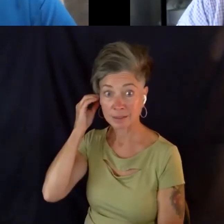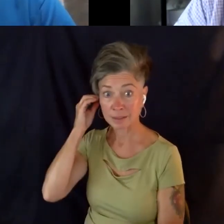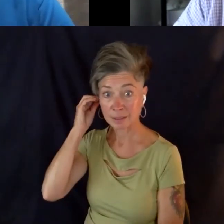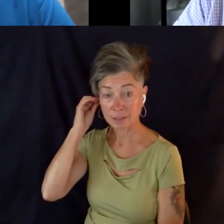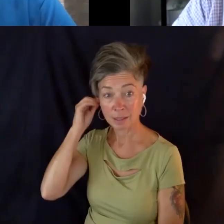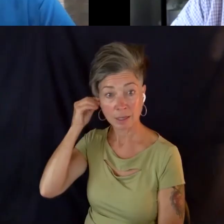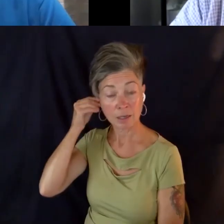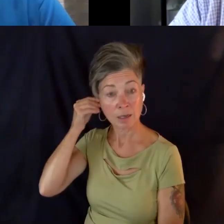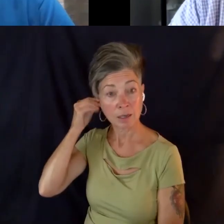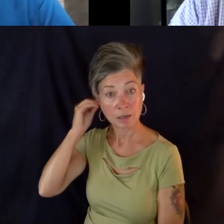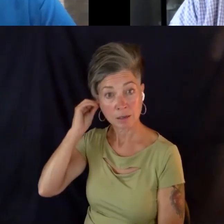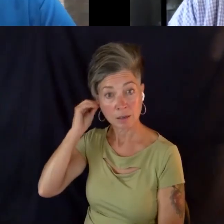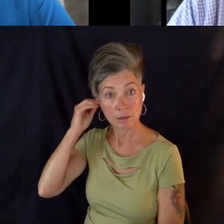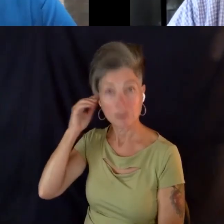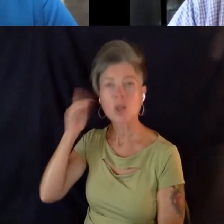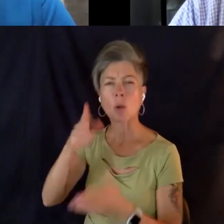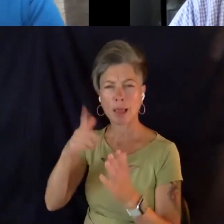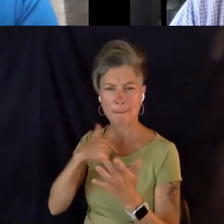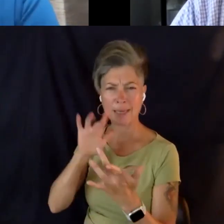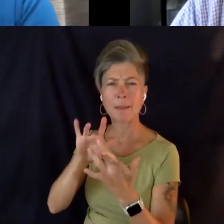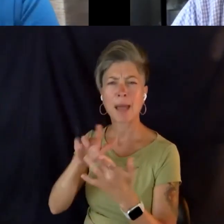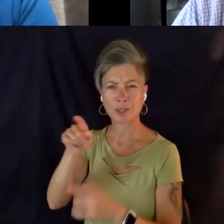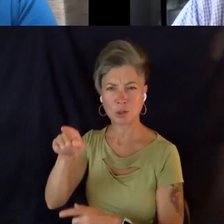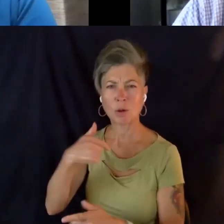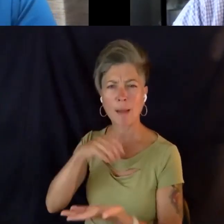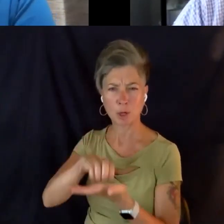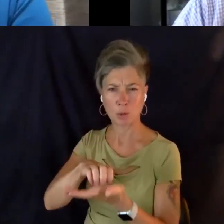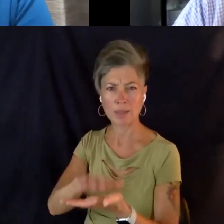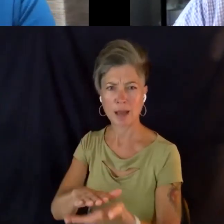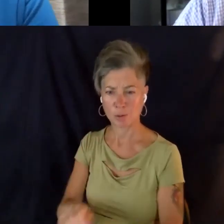so let me get back to you on that one. I'm gonna write it down.